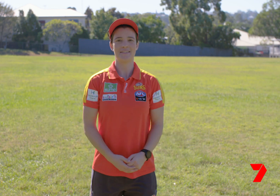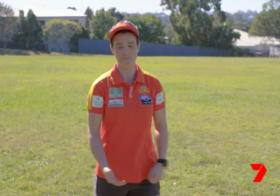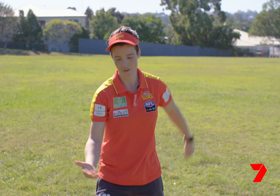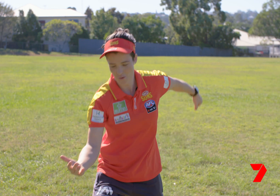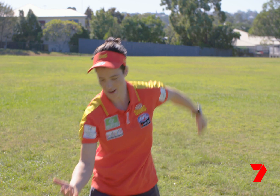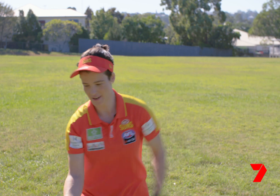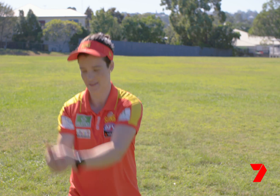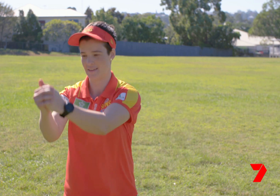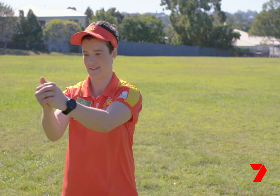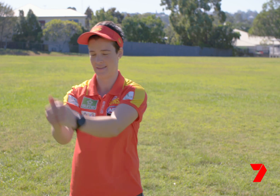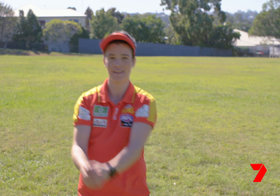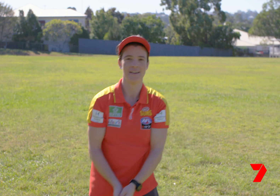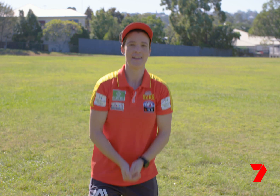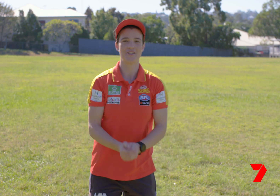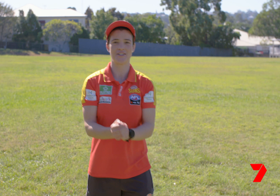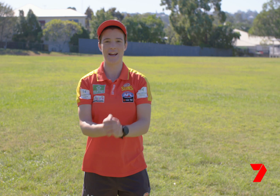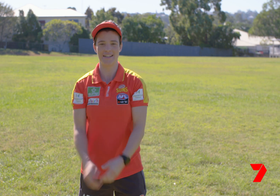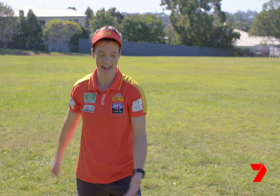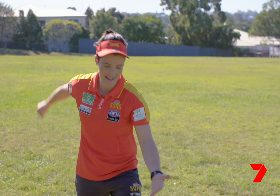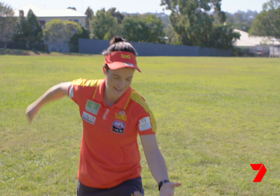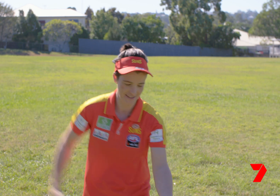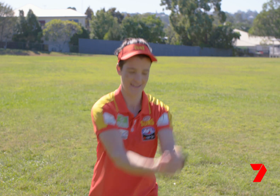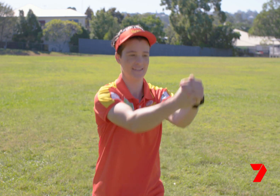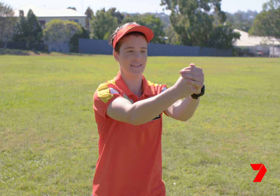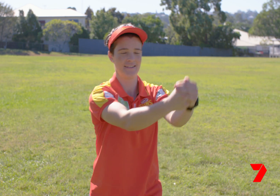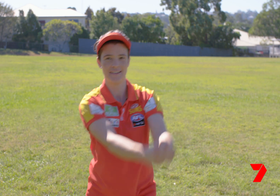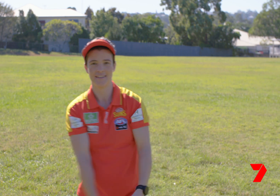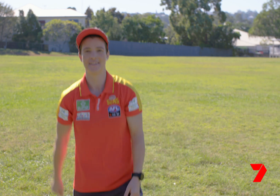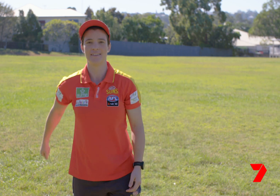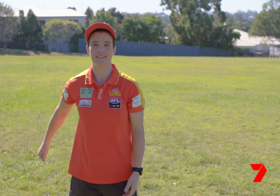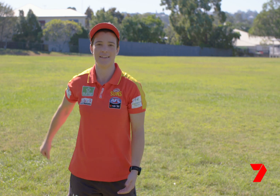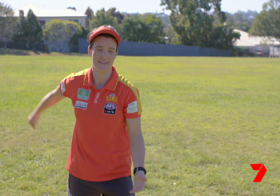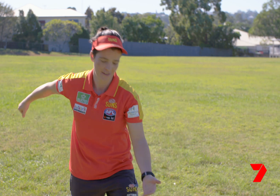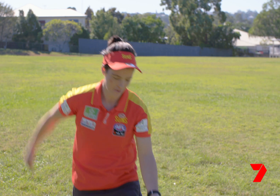Step forward, change hands!